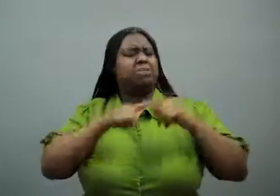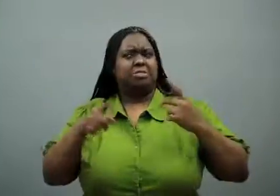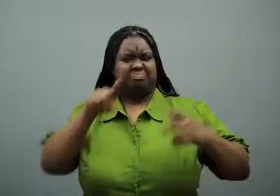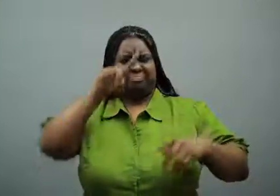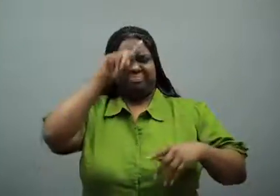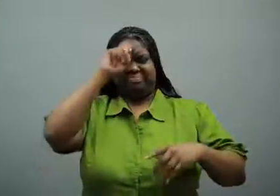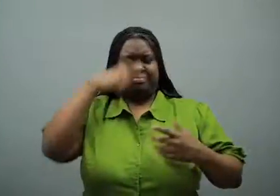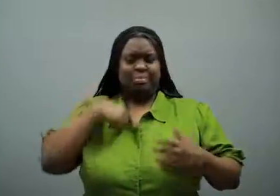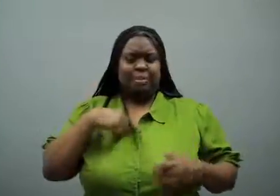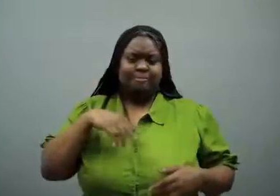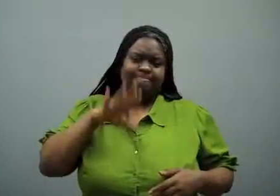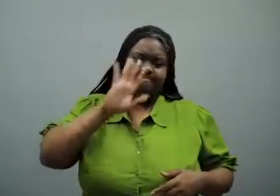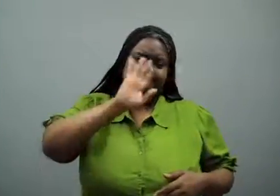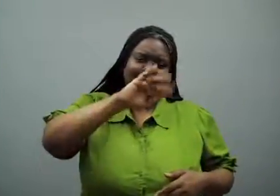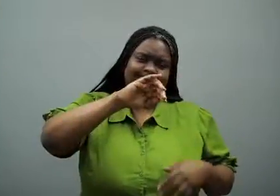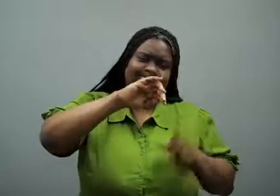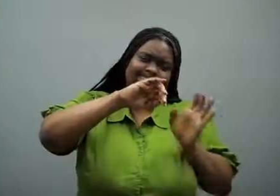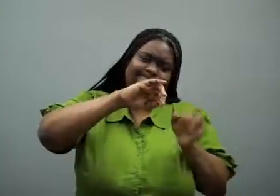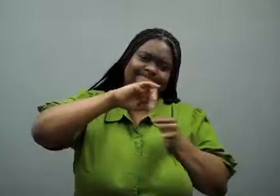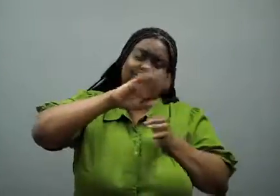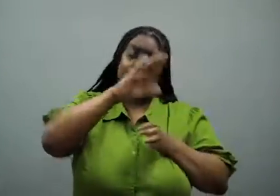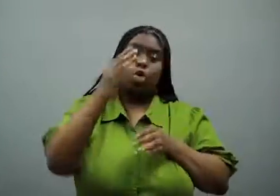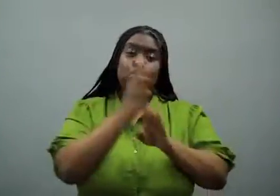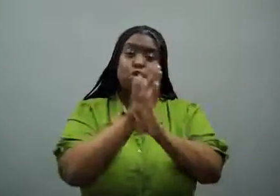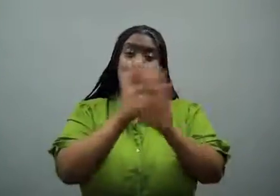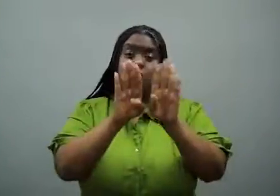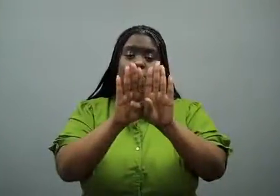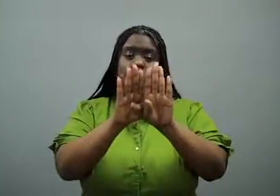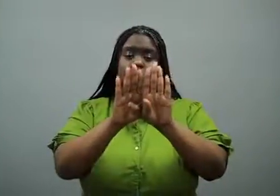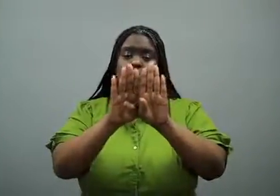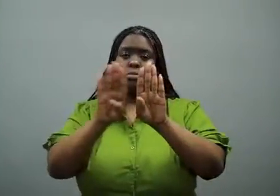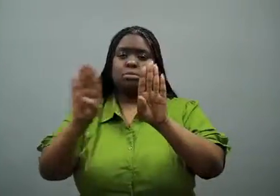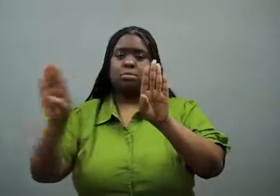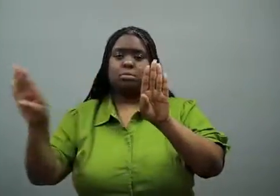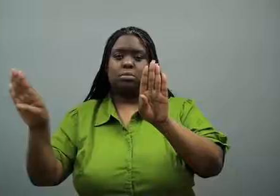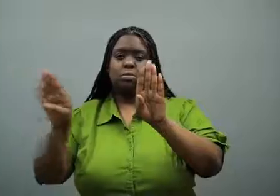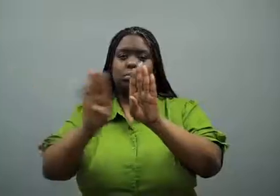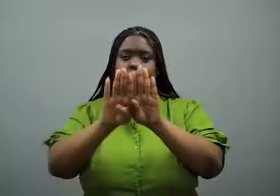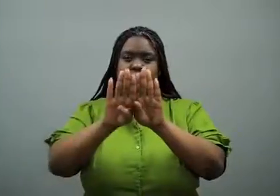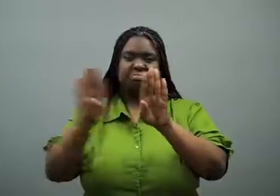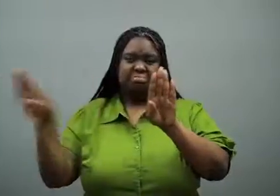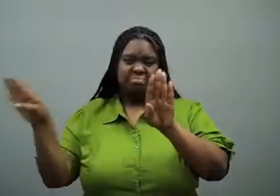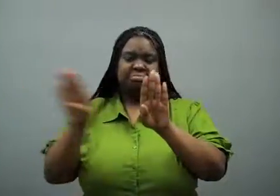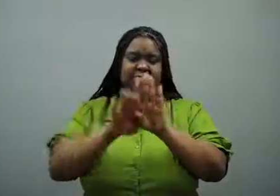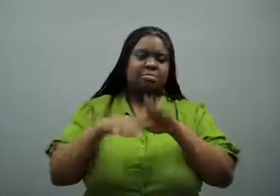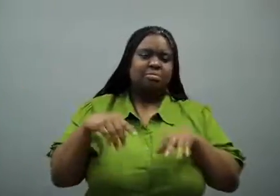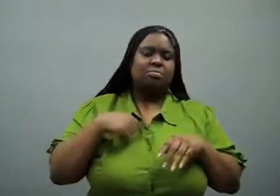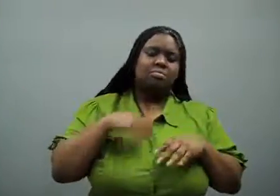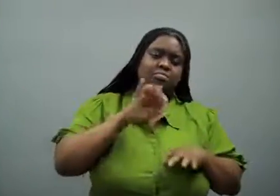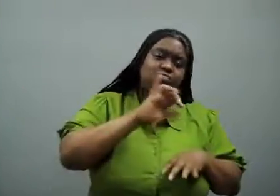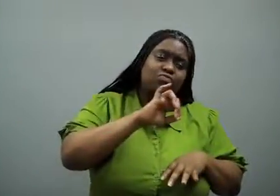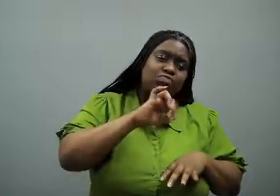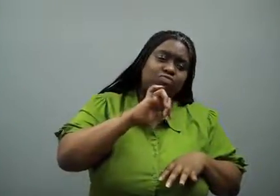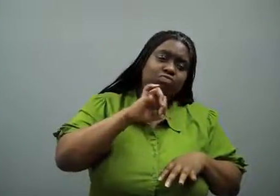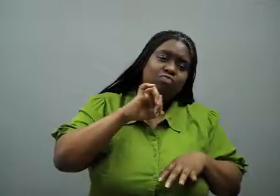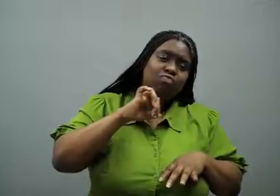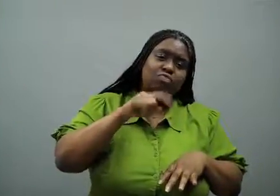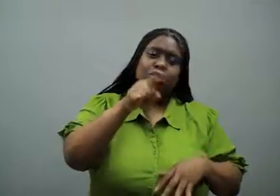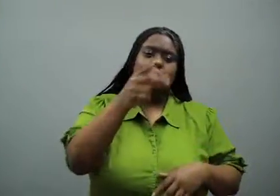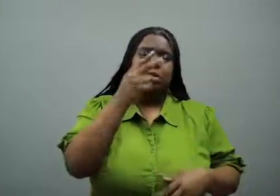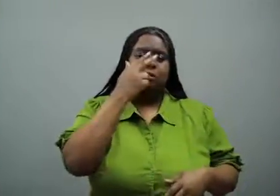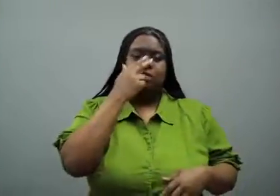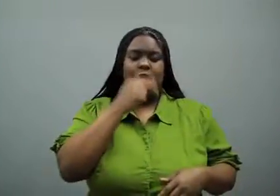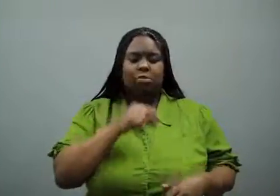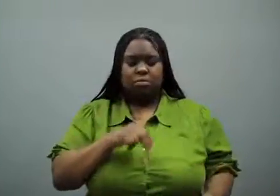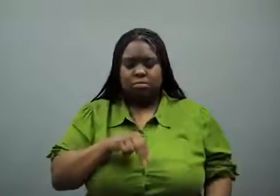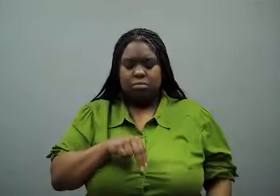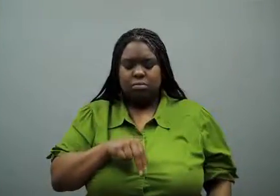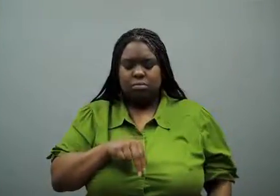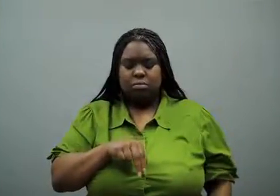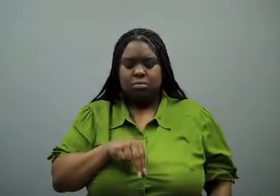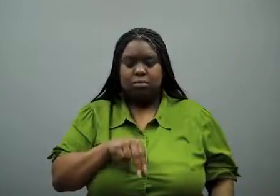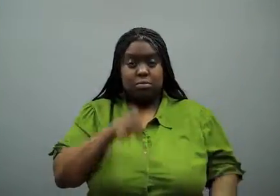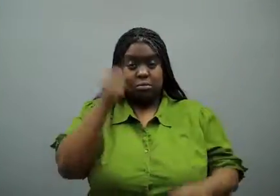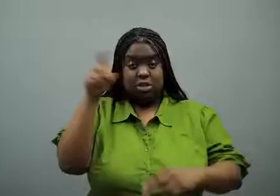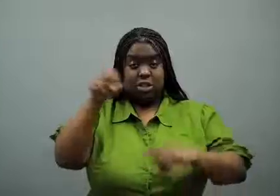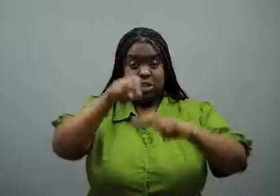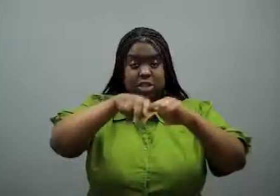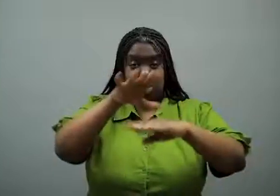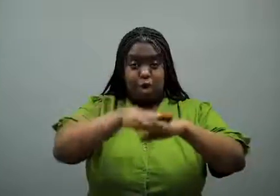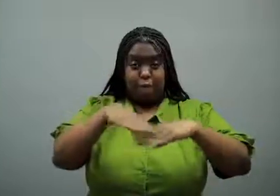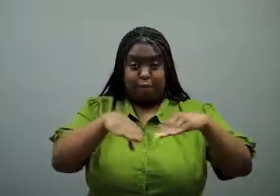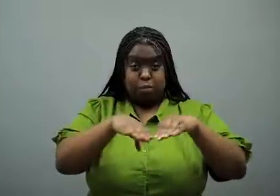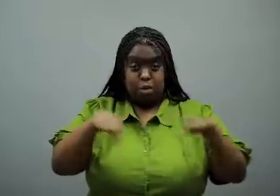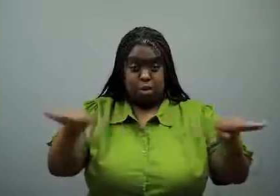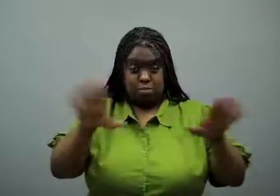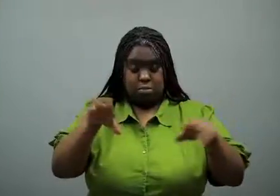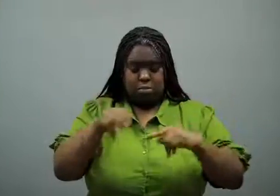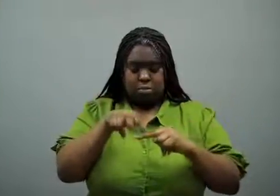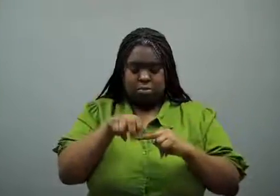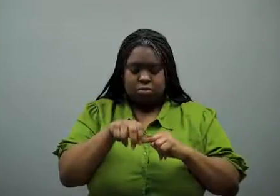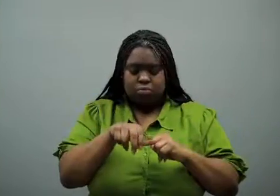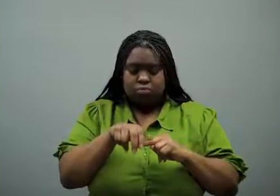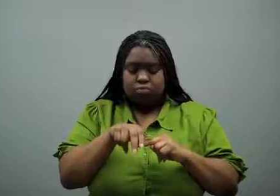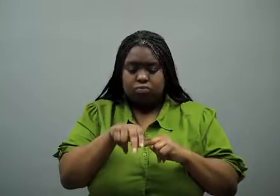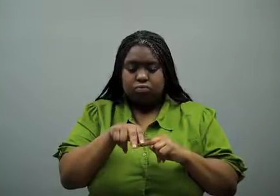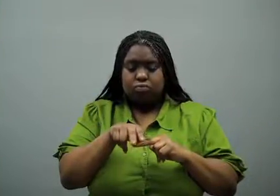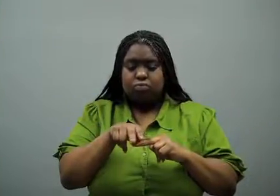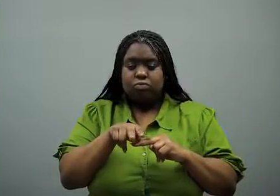Her door slides, so I put my hands on it and pulled, and stuck my head around.